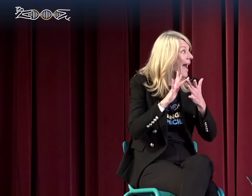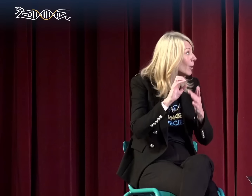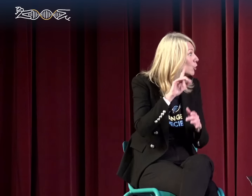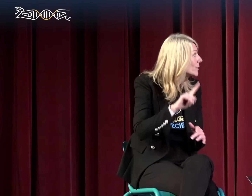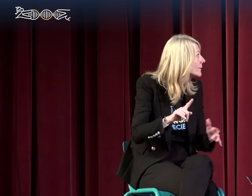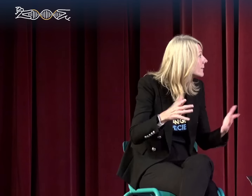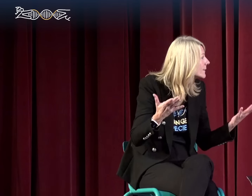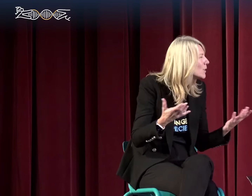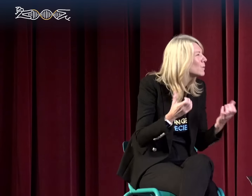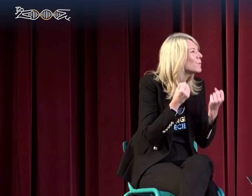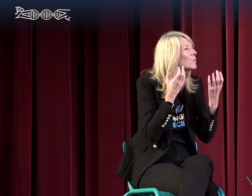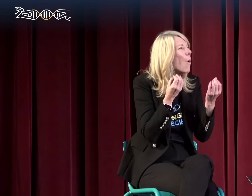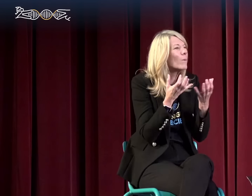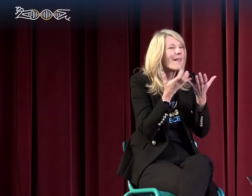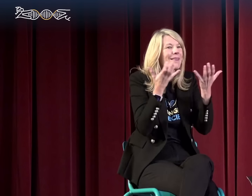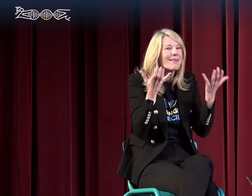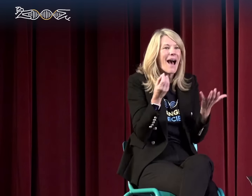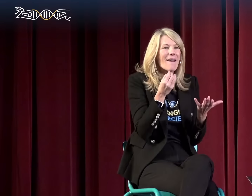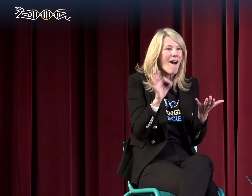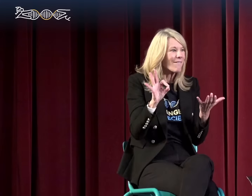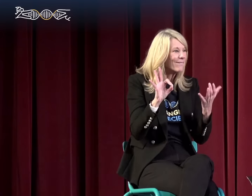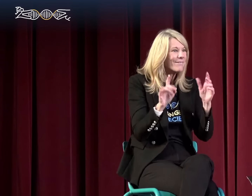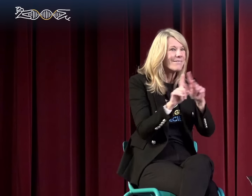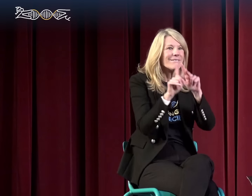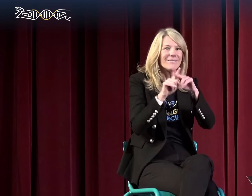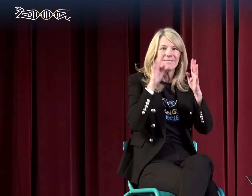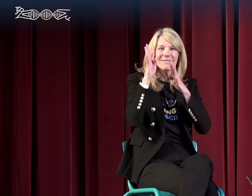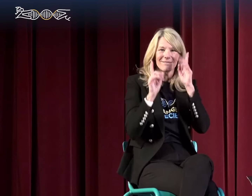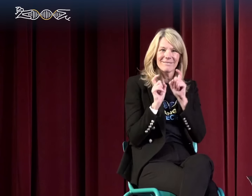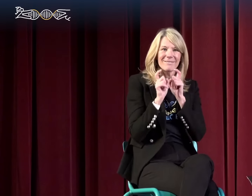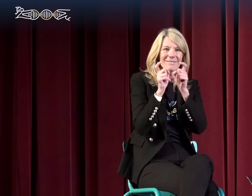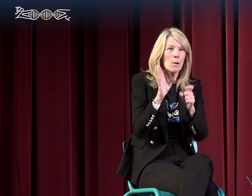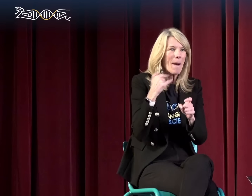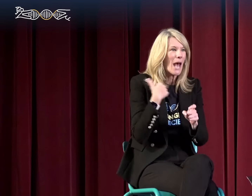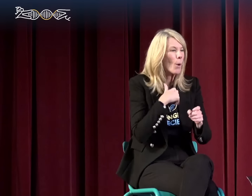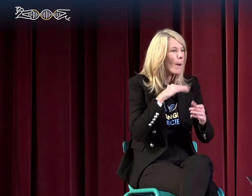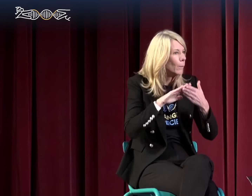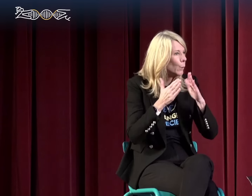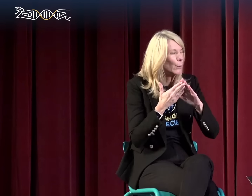that has come up in terms of inventions that have come from our community.